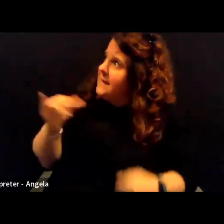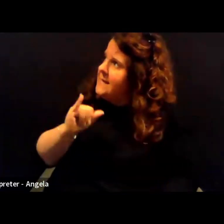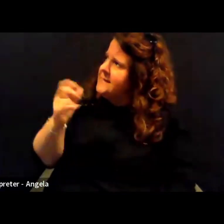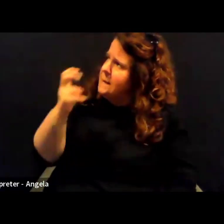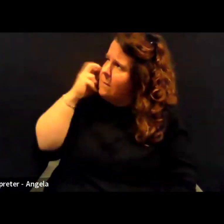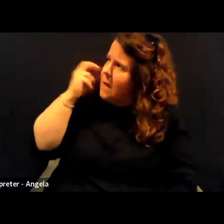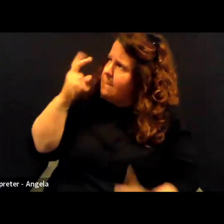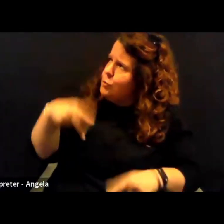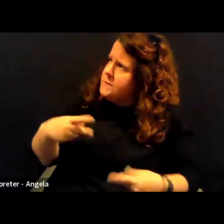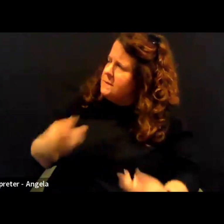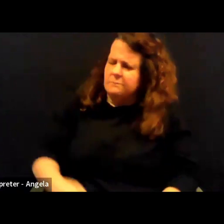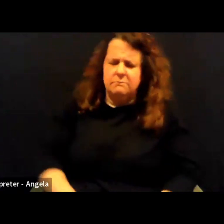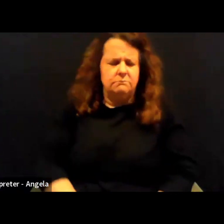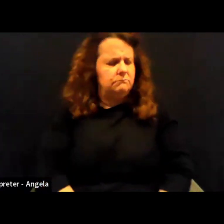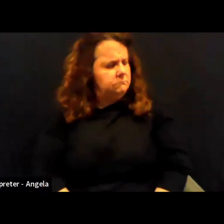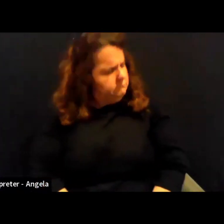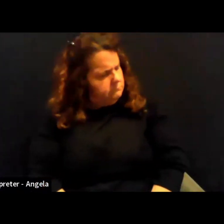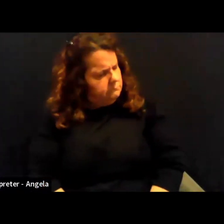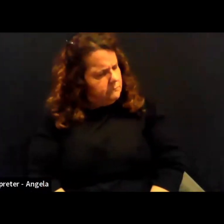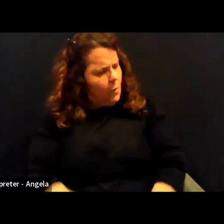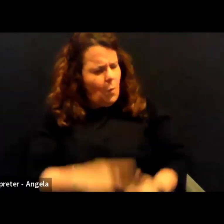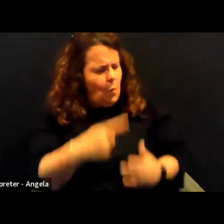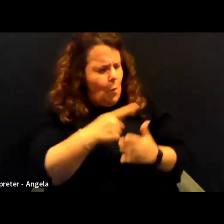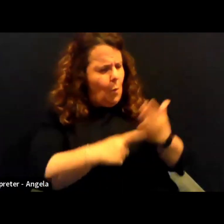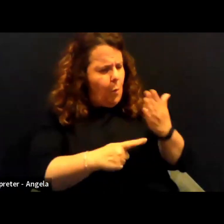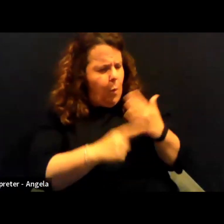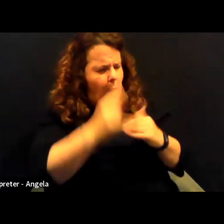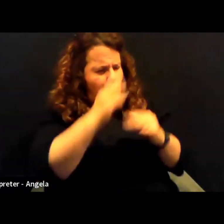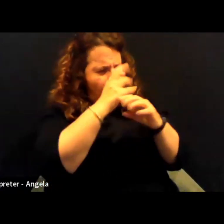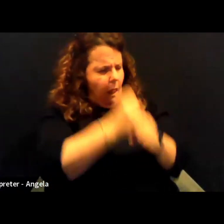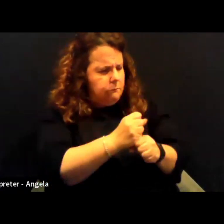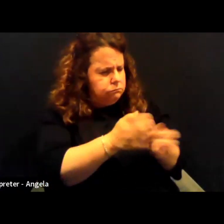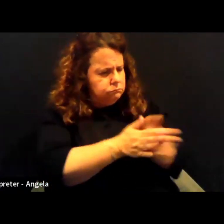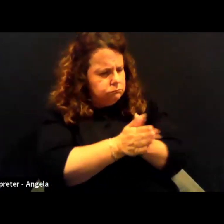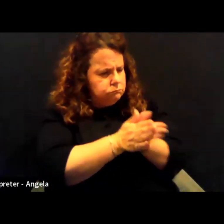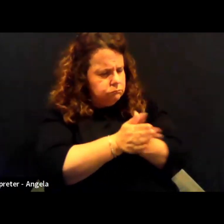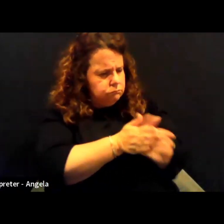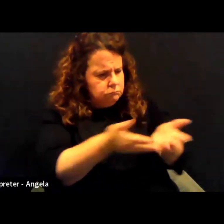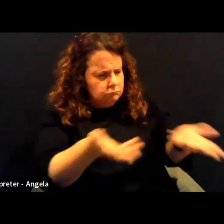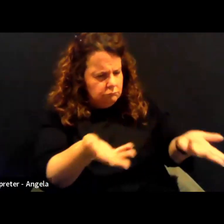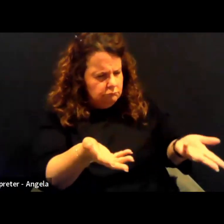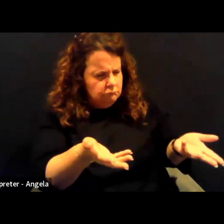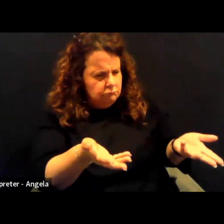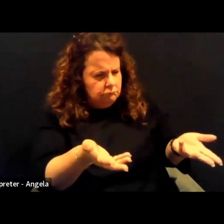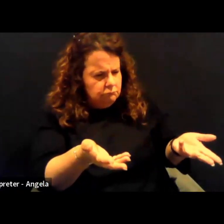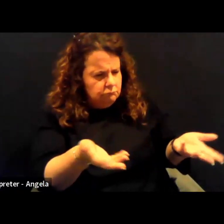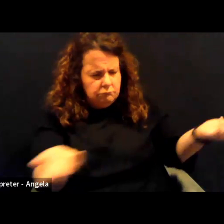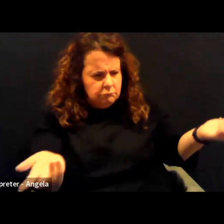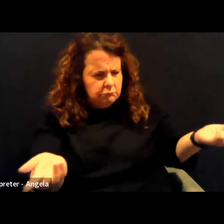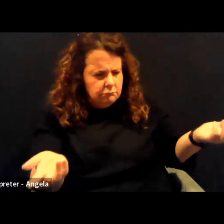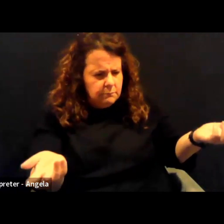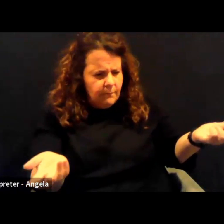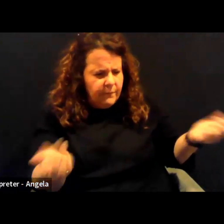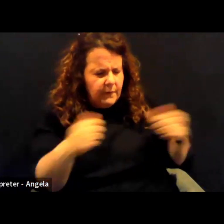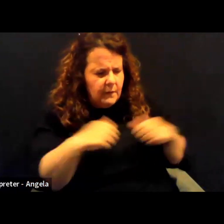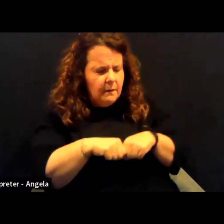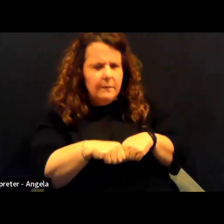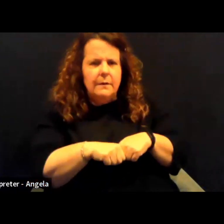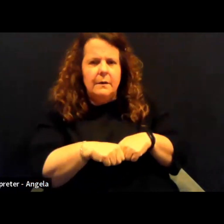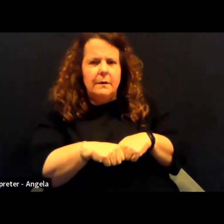And I said, well, areas are your what areas of interest do you have? I was like, I think, you know, 1, you can probably